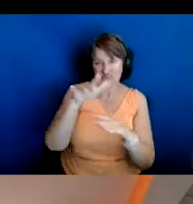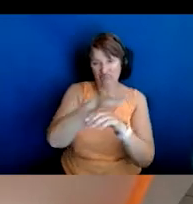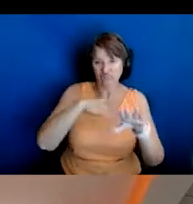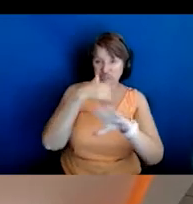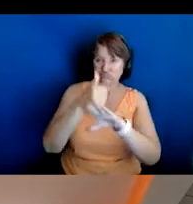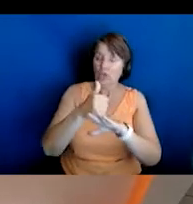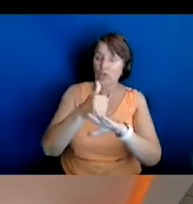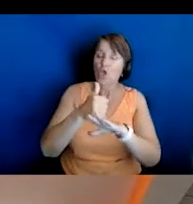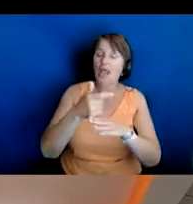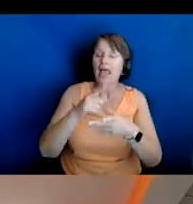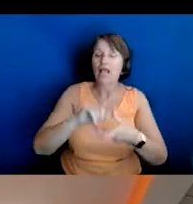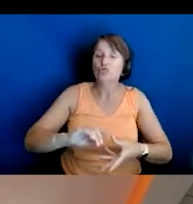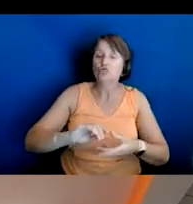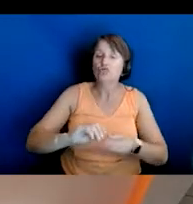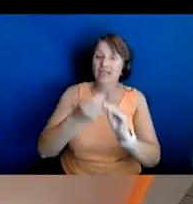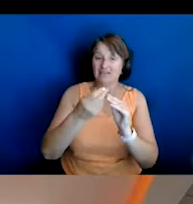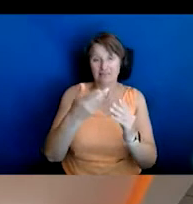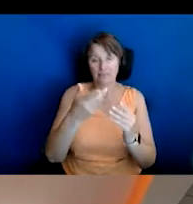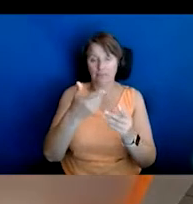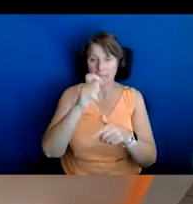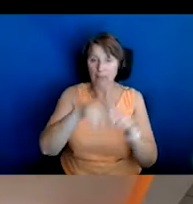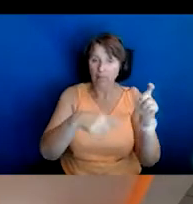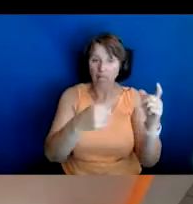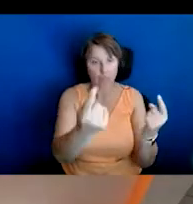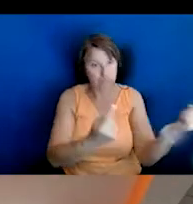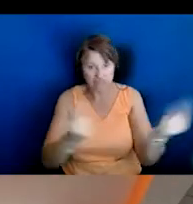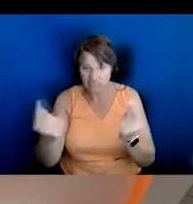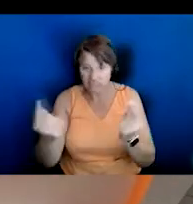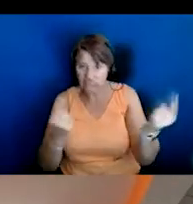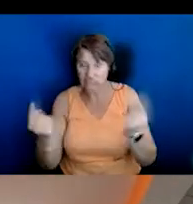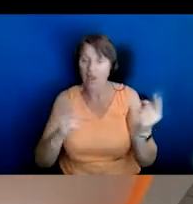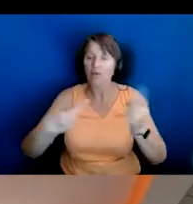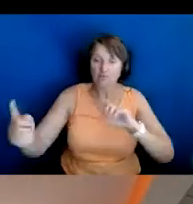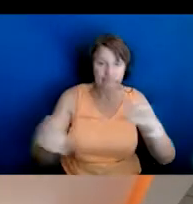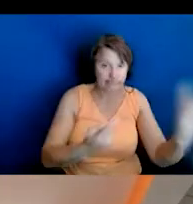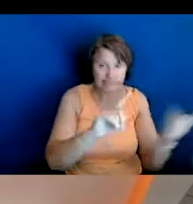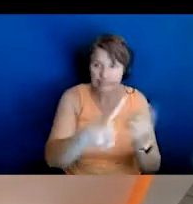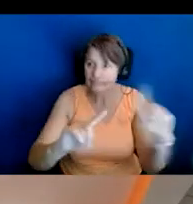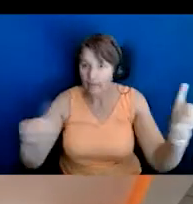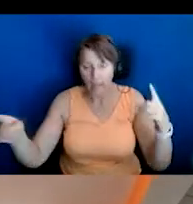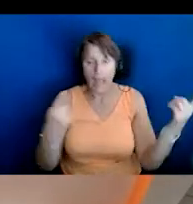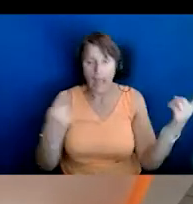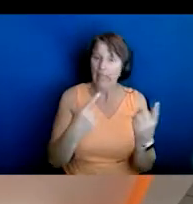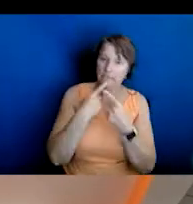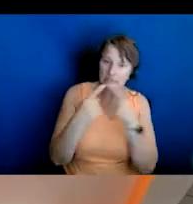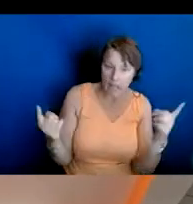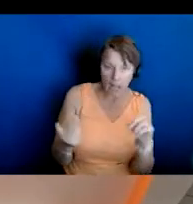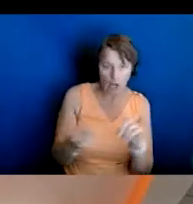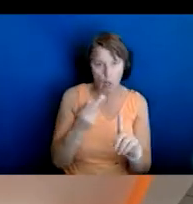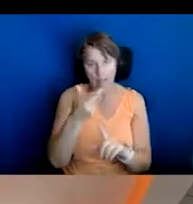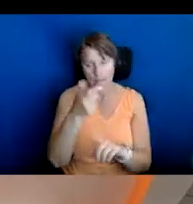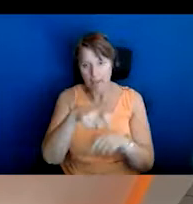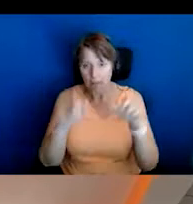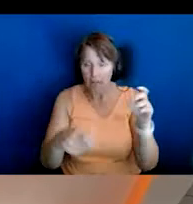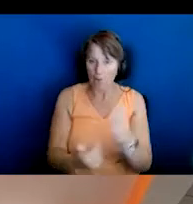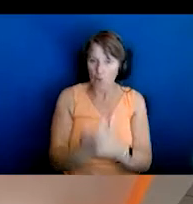loop of bringing people to the site and people going back into the city and talking about this new potential site that we were thinking together.